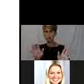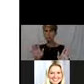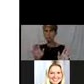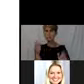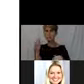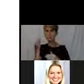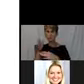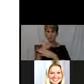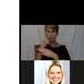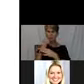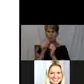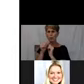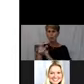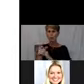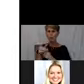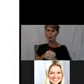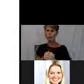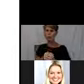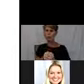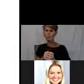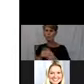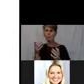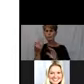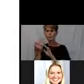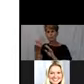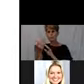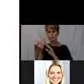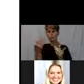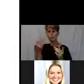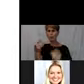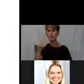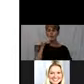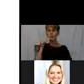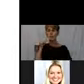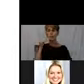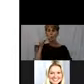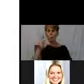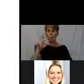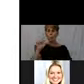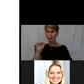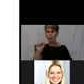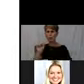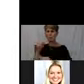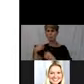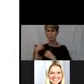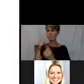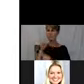But he had been homeless since he was nine years and grew up literally on skid row.